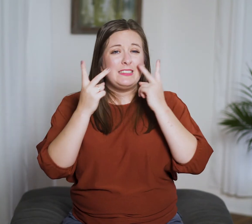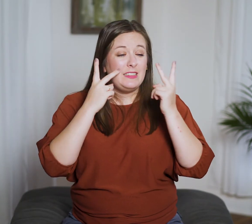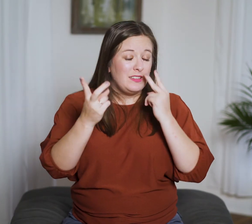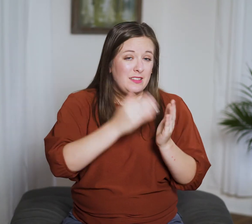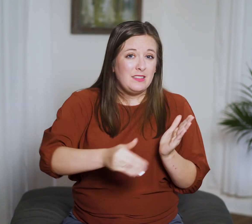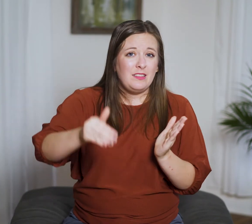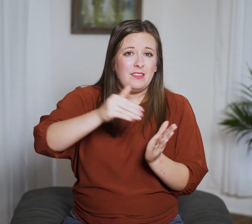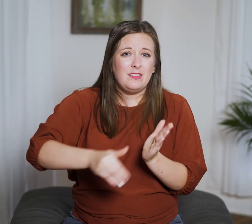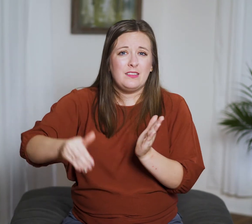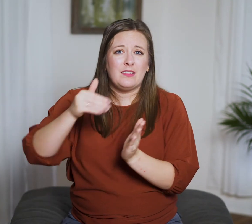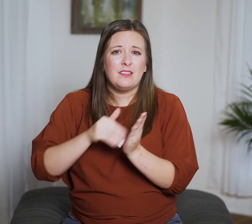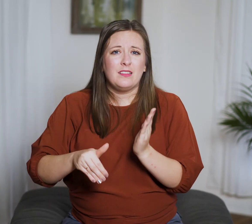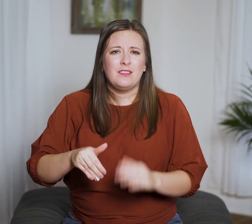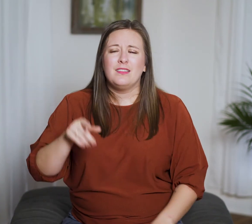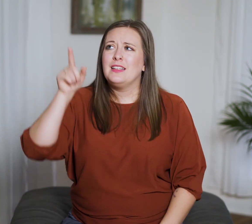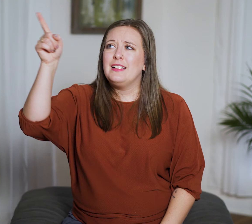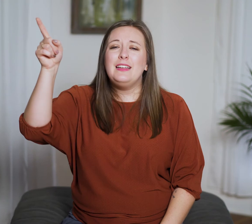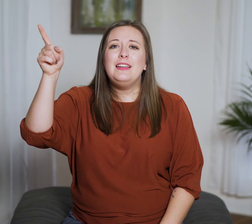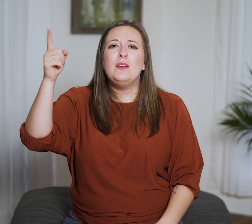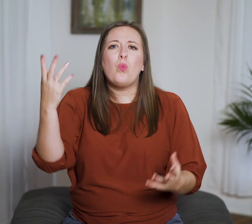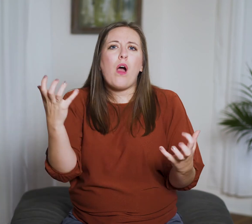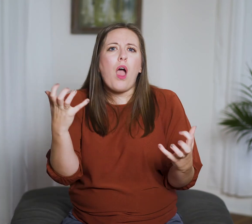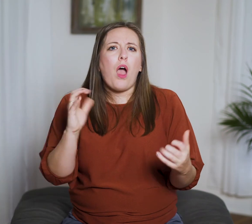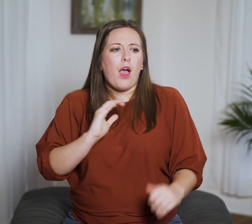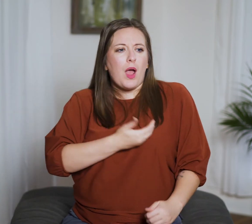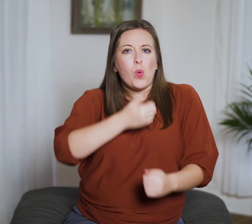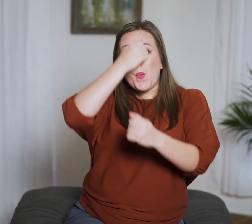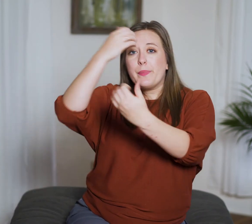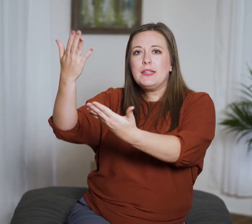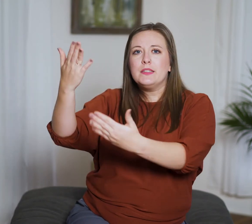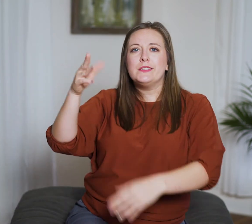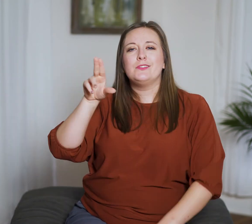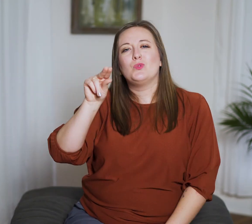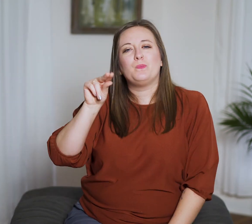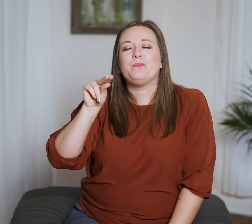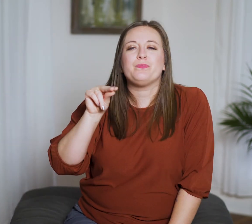We see again and again that He’s not just after their obedience,